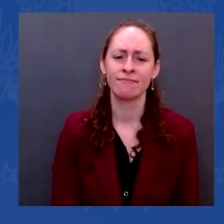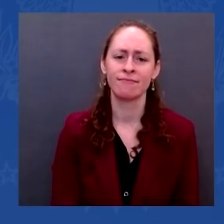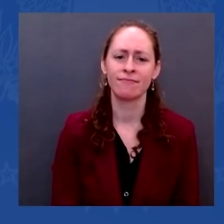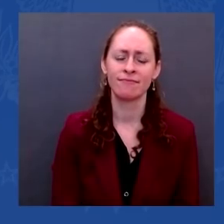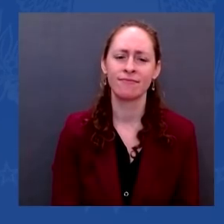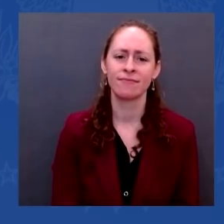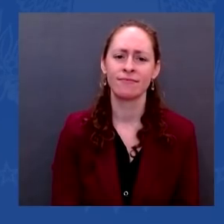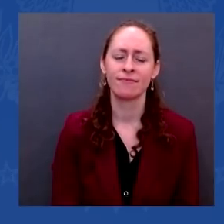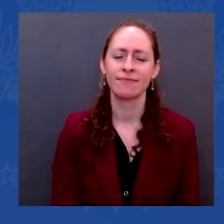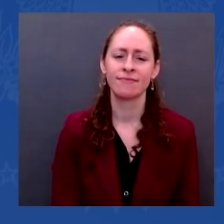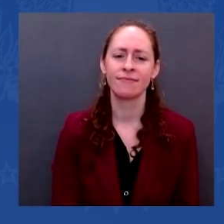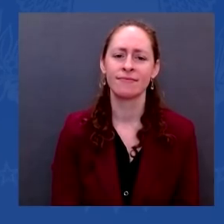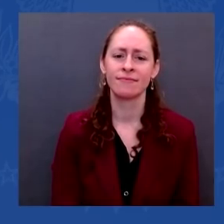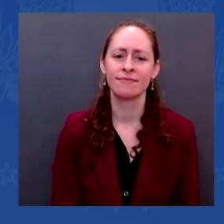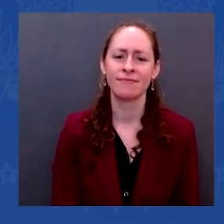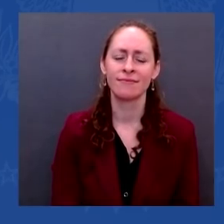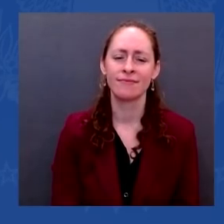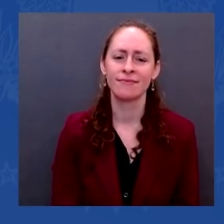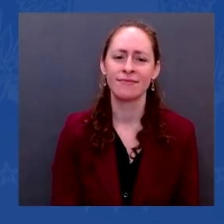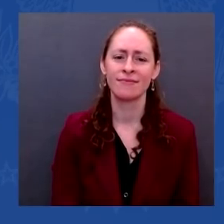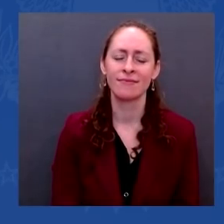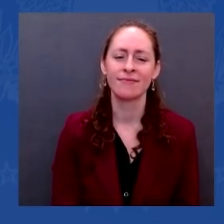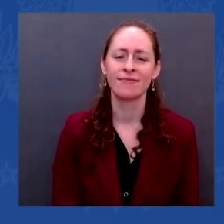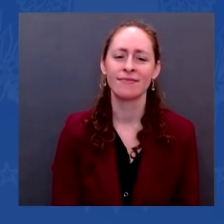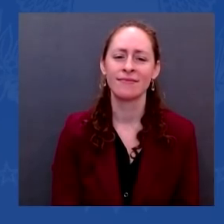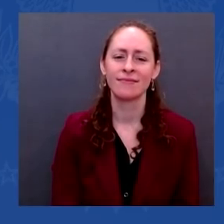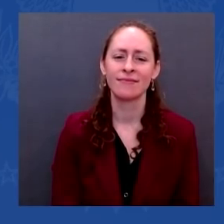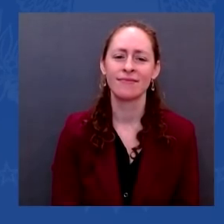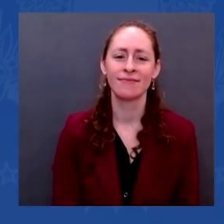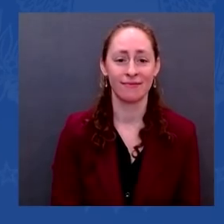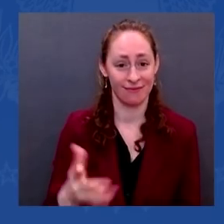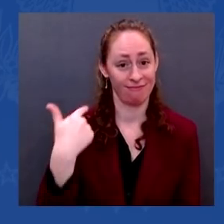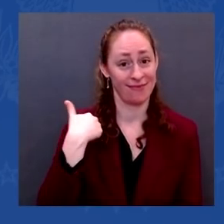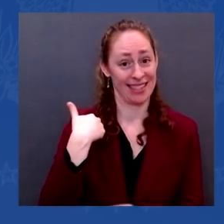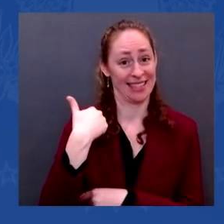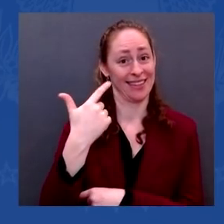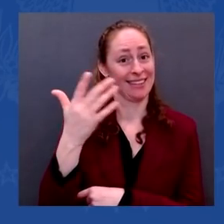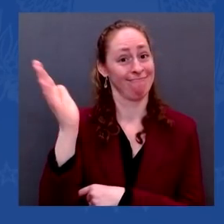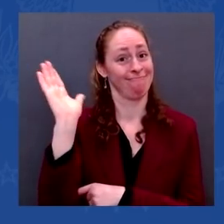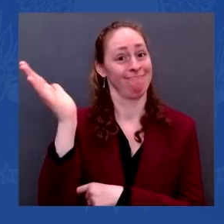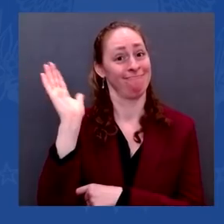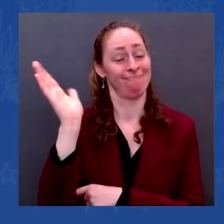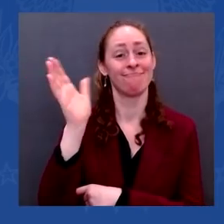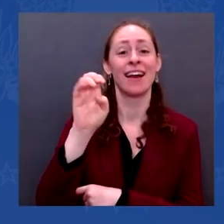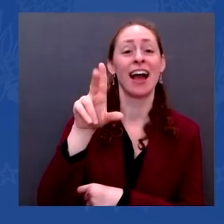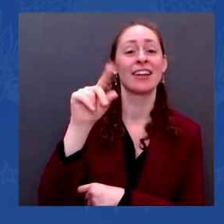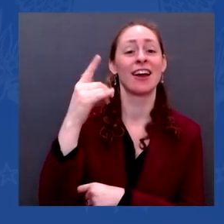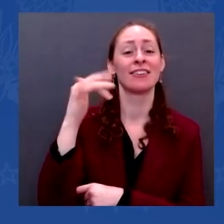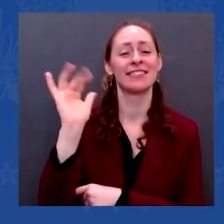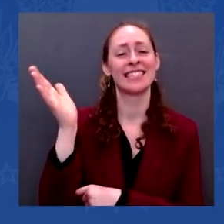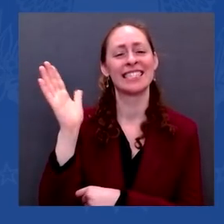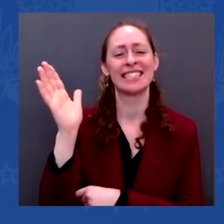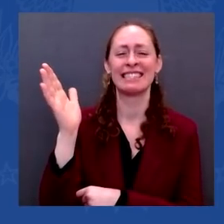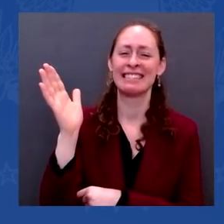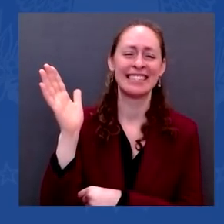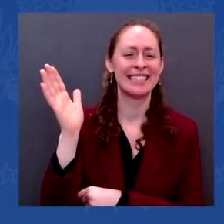But I've had the pleasure of knowing their families. And -- and there's a lot of good friends, both sides of the aisle,